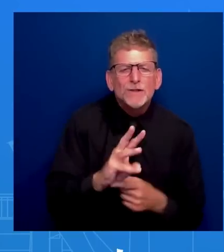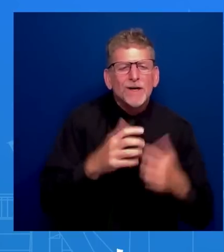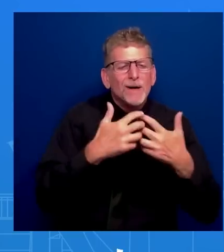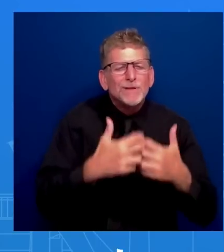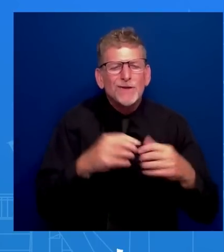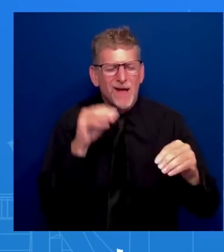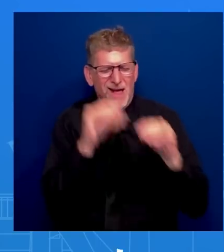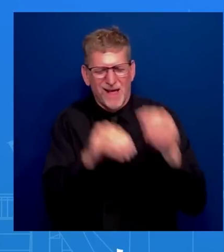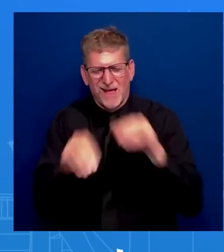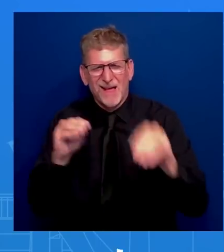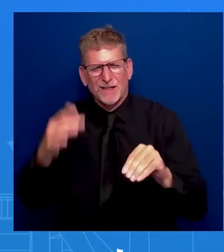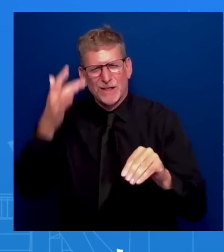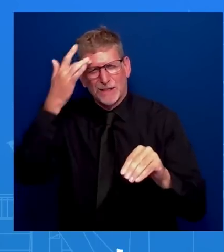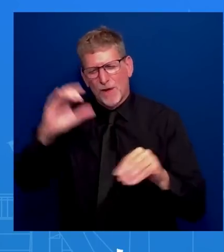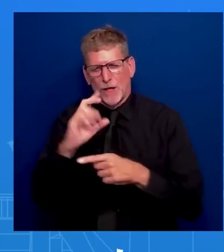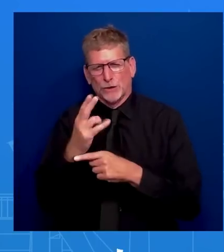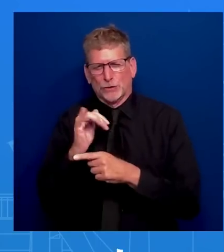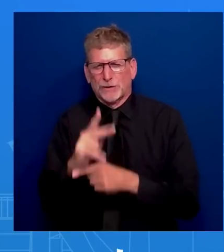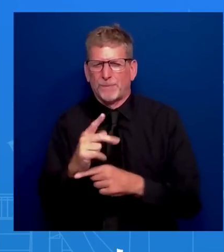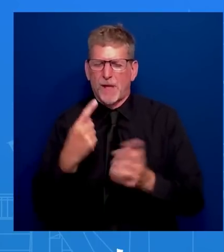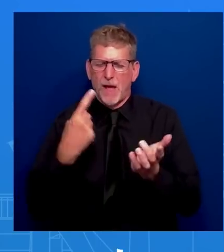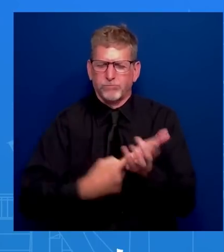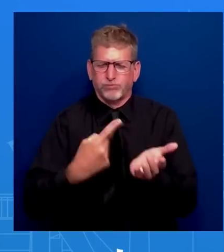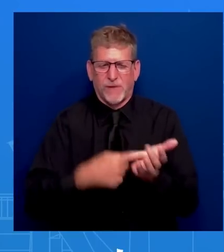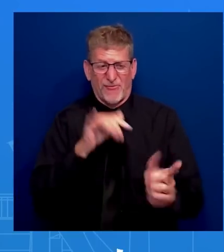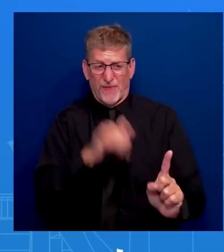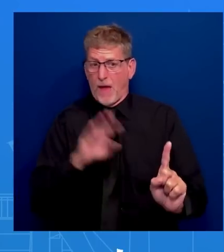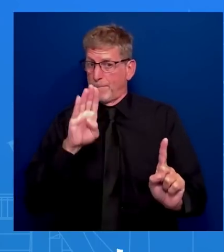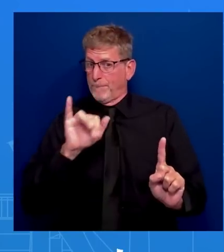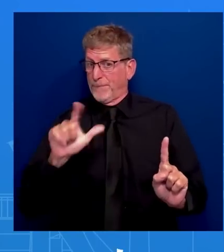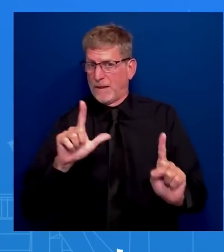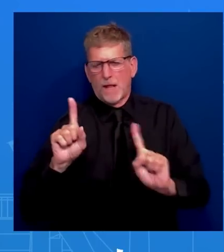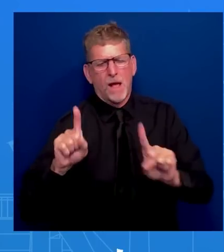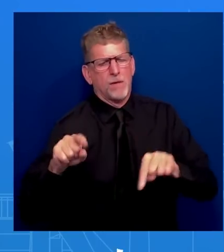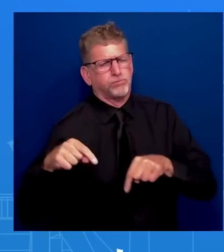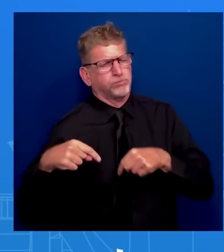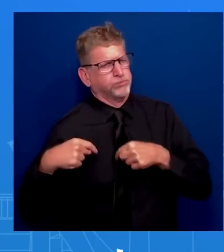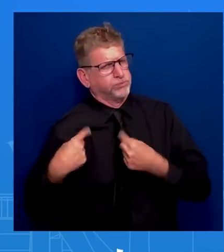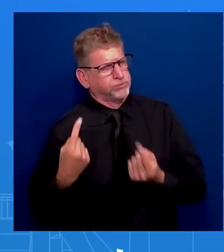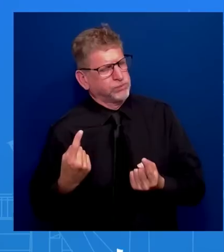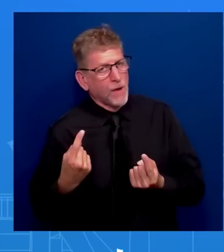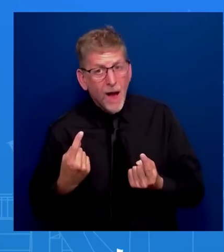that we heard from the President directly today and from Joshua Aviv directly today,